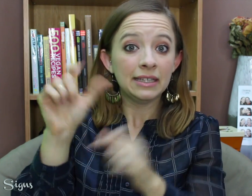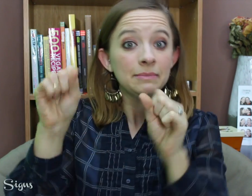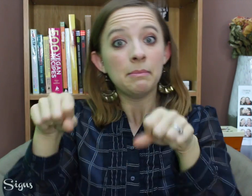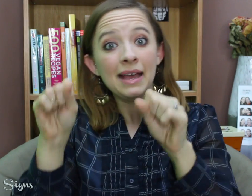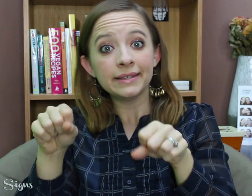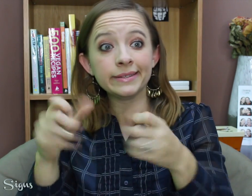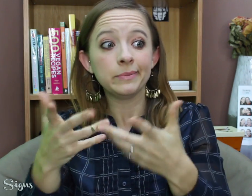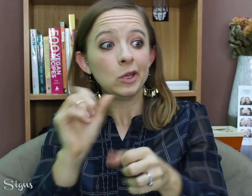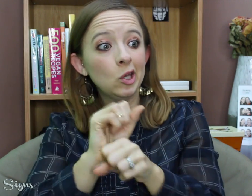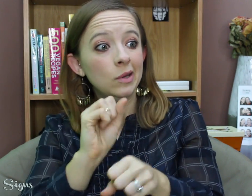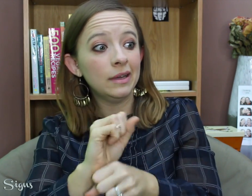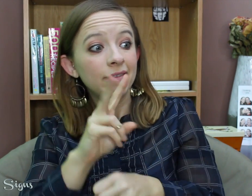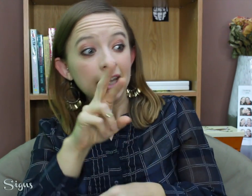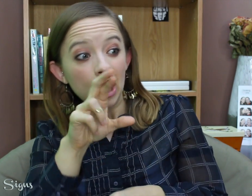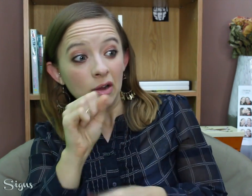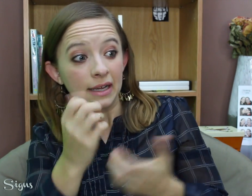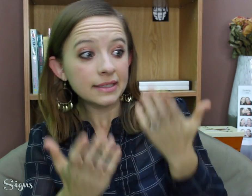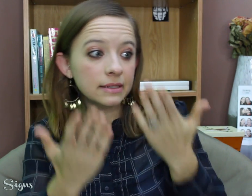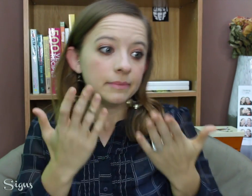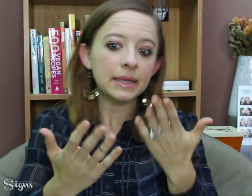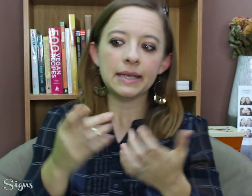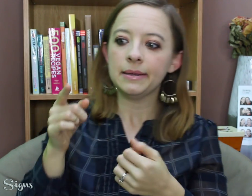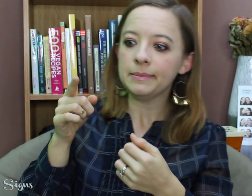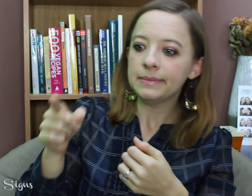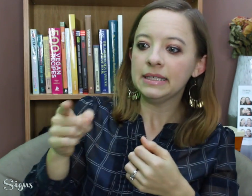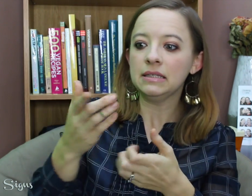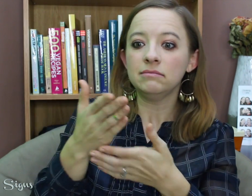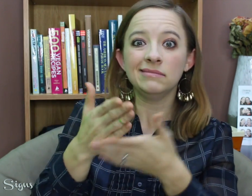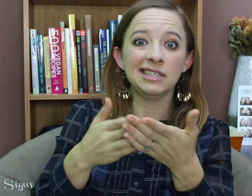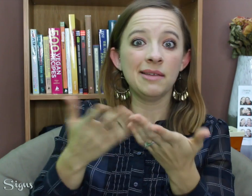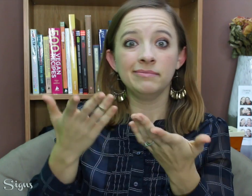just try and do as much freelance as you can. Maybe do some VRS